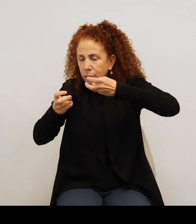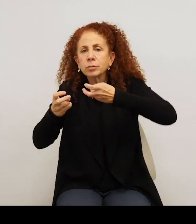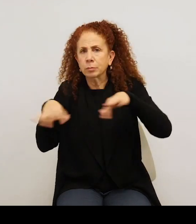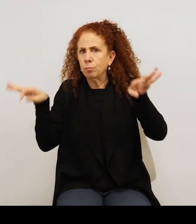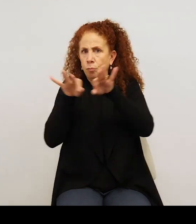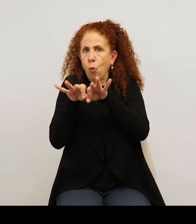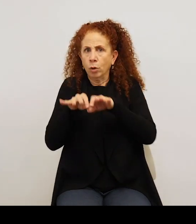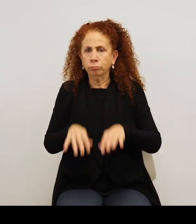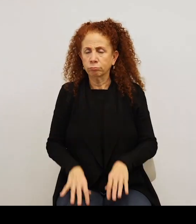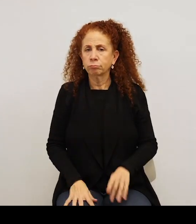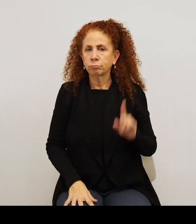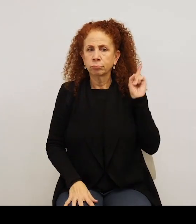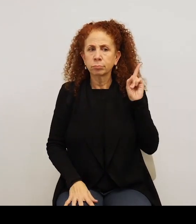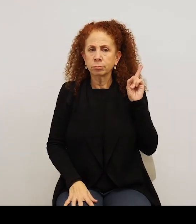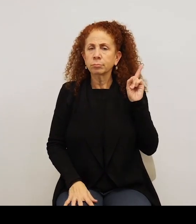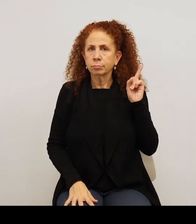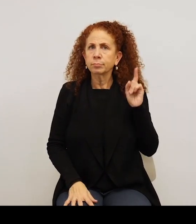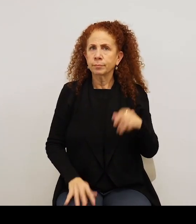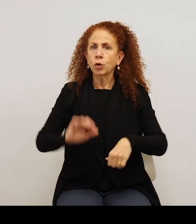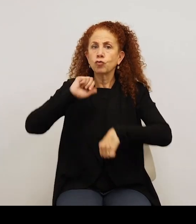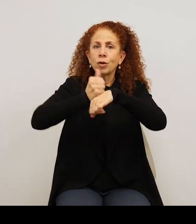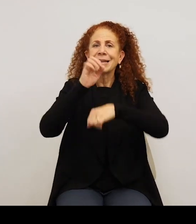and creating an ecosystem.